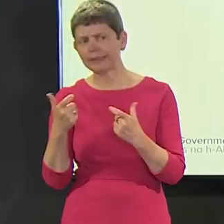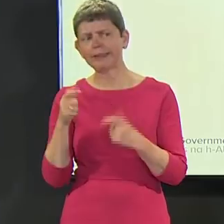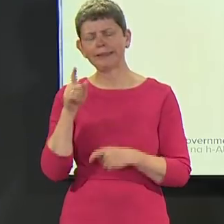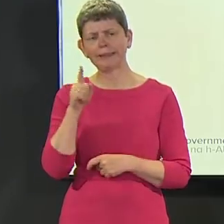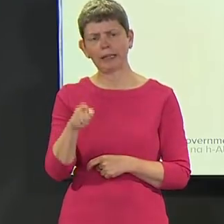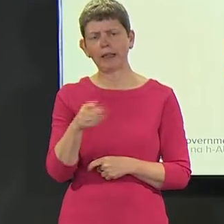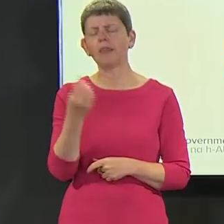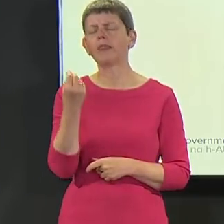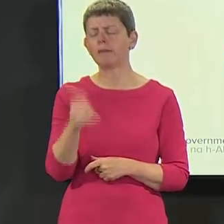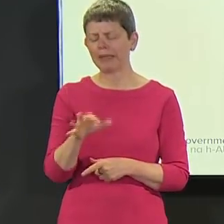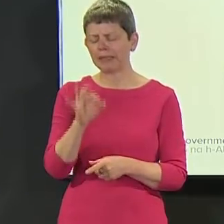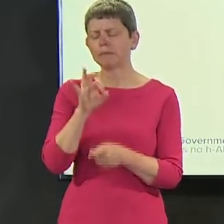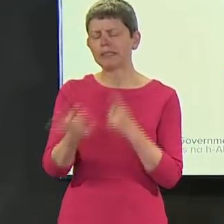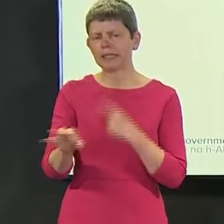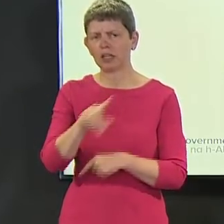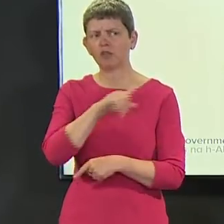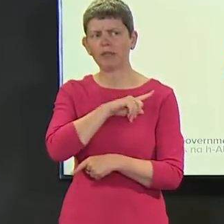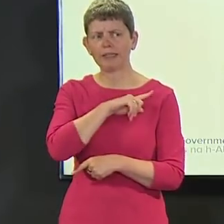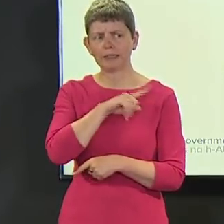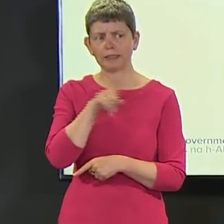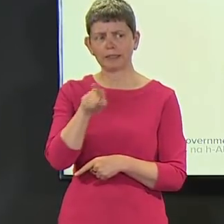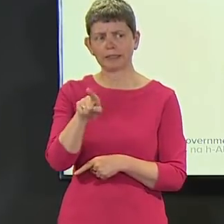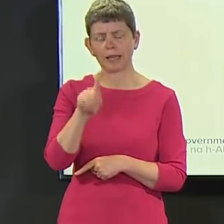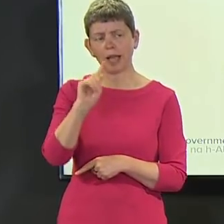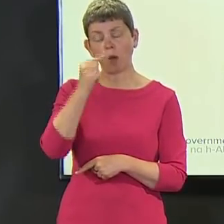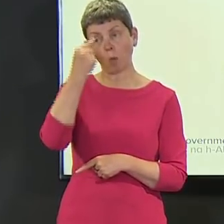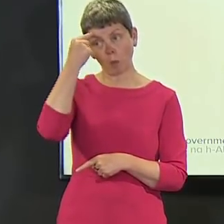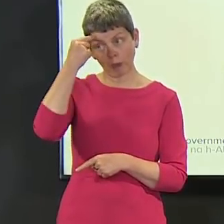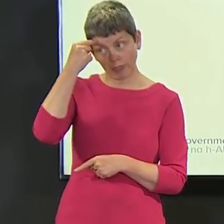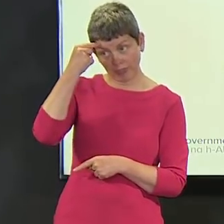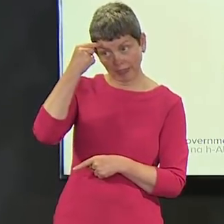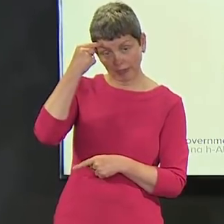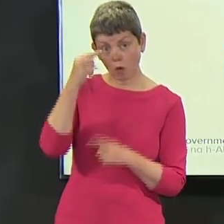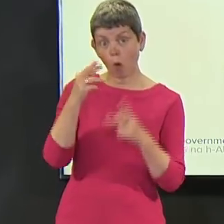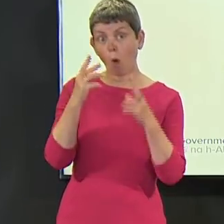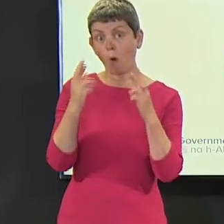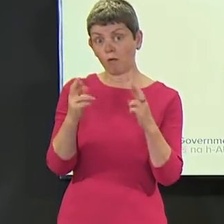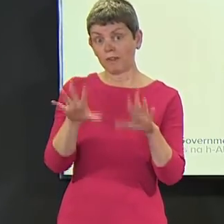reasons and we think it is you know starting to hopefully come down but we'll be monitoring